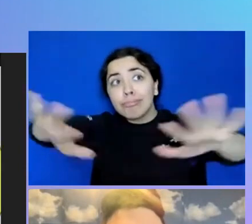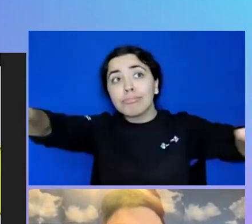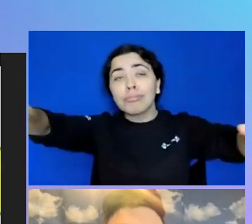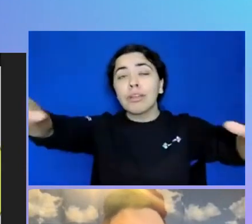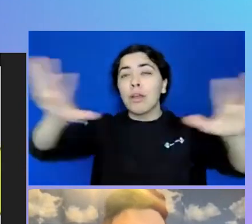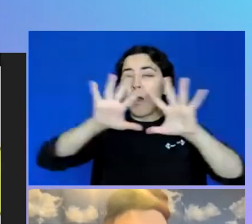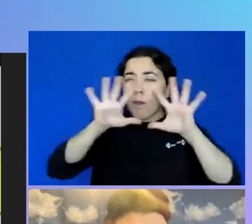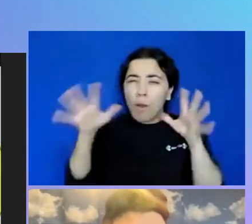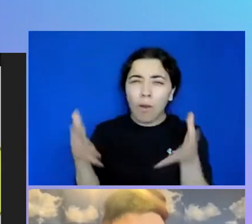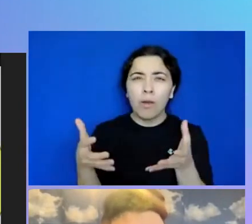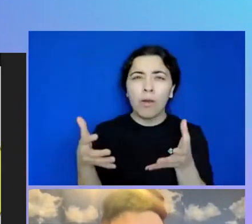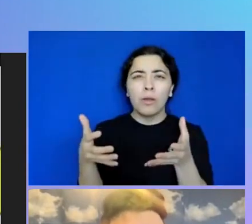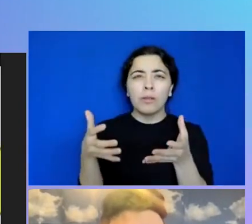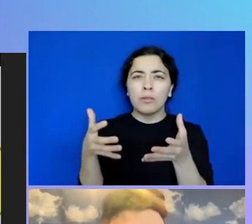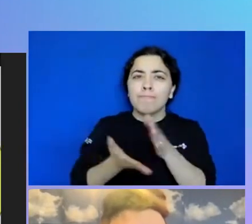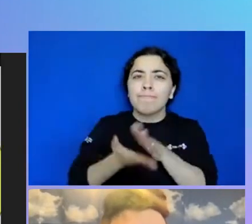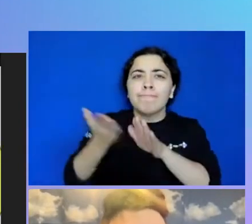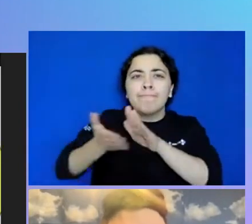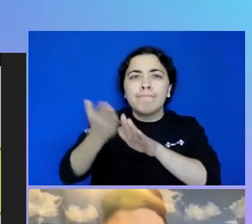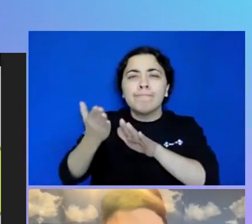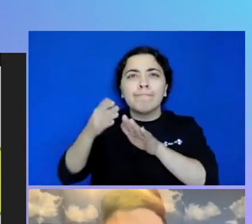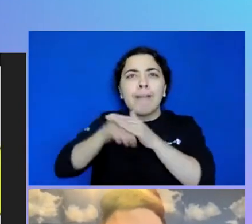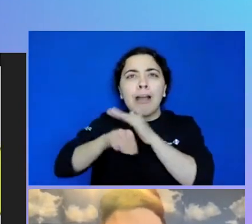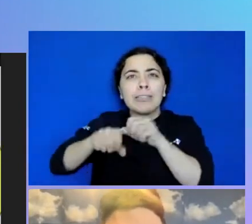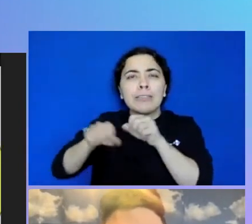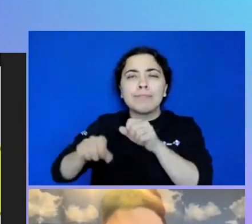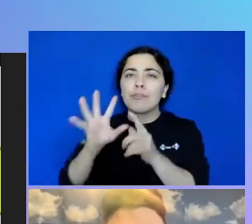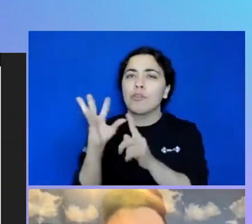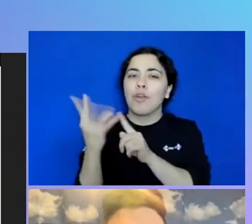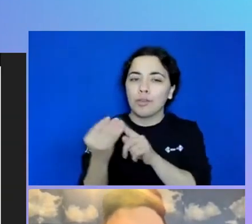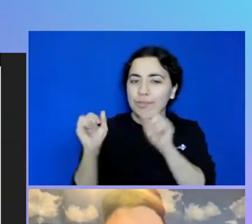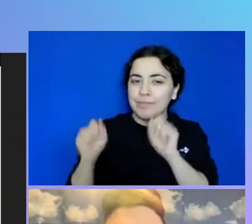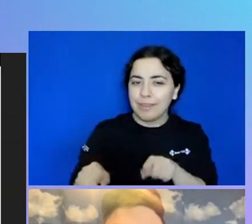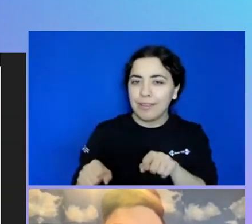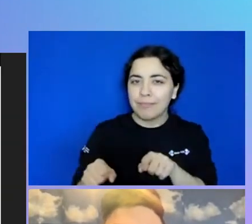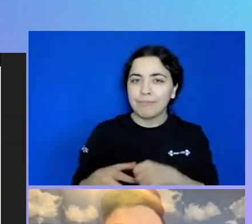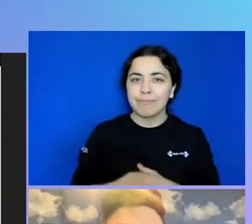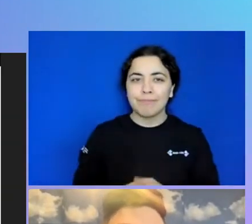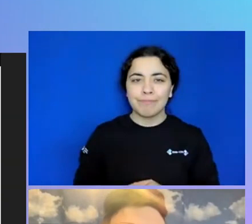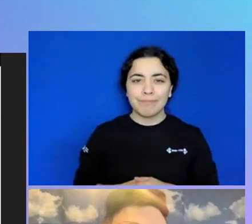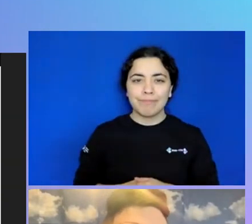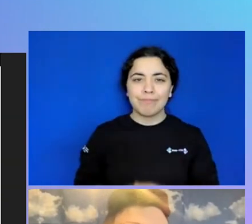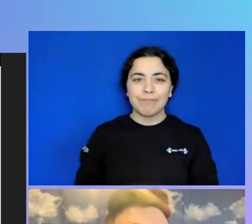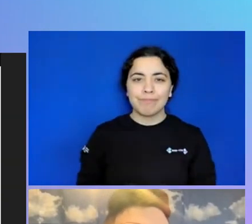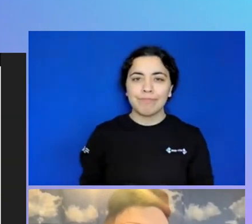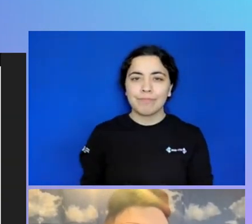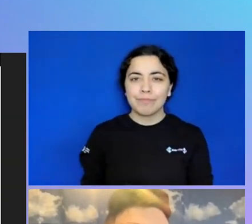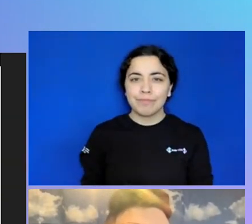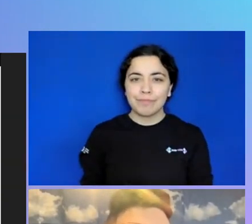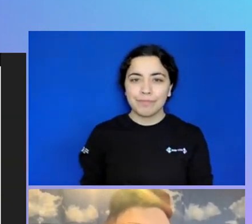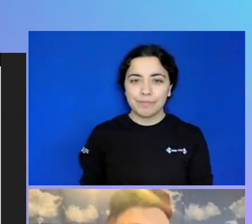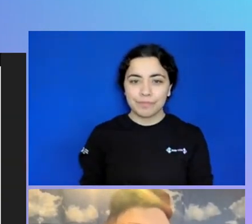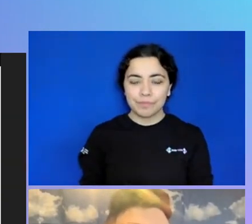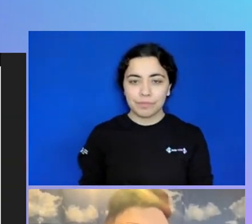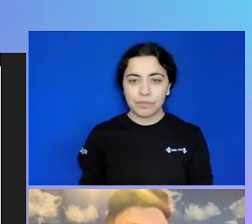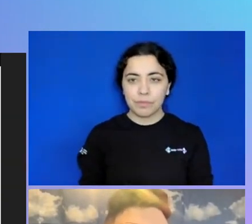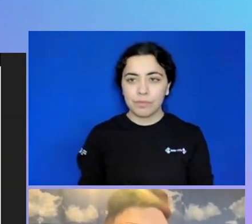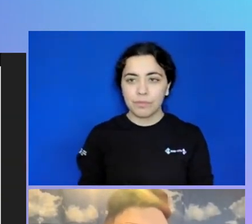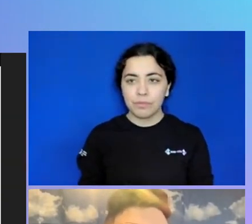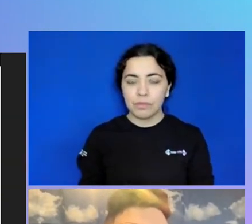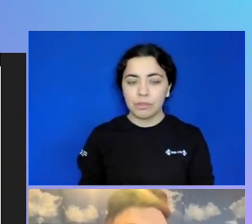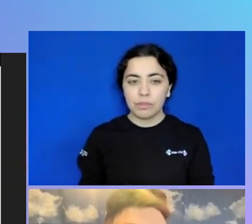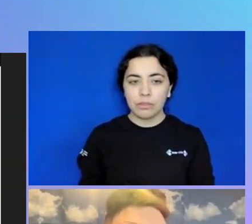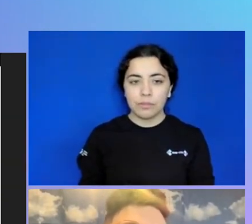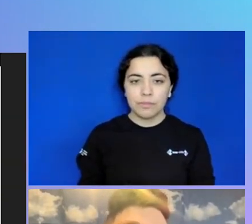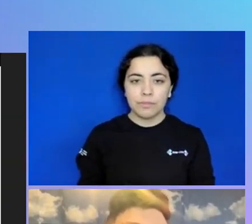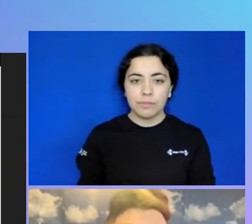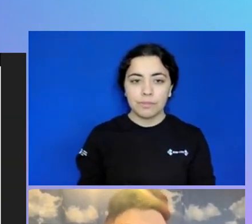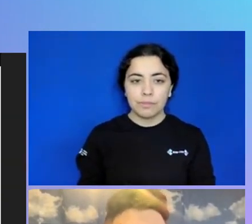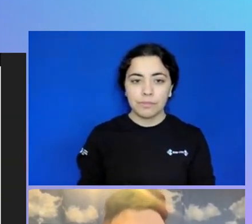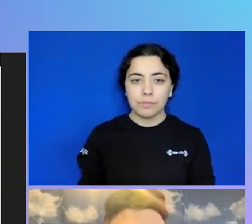accessibility. City. And then as